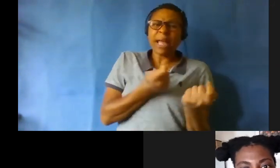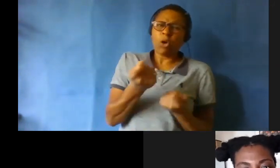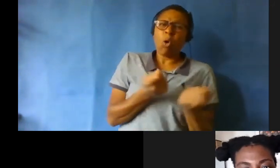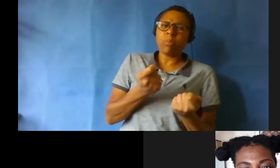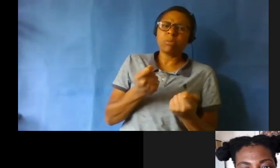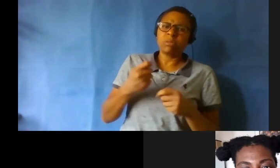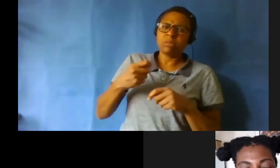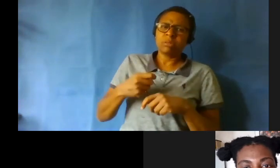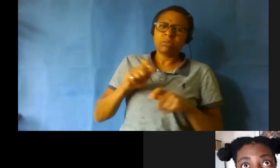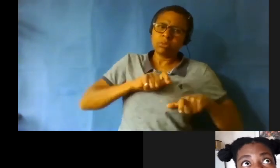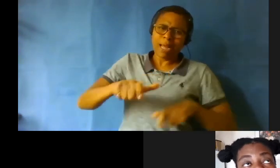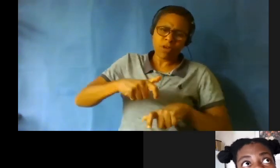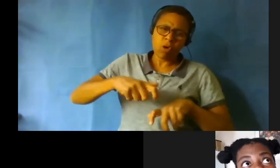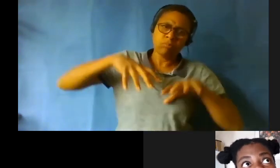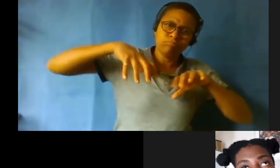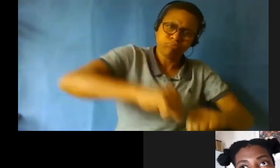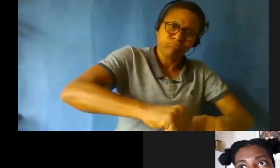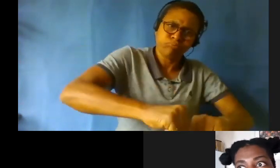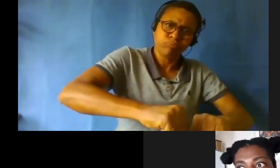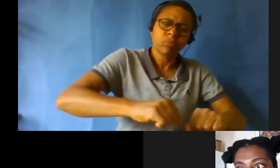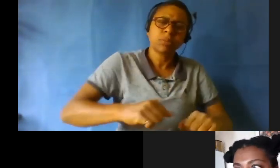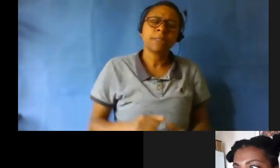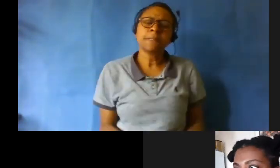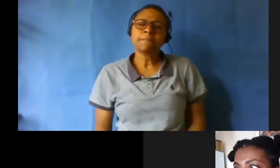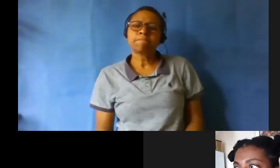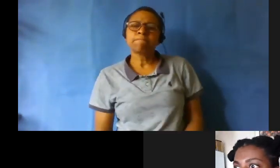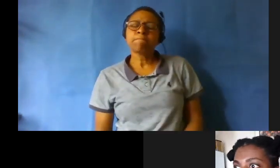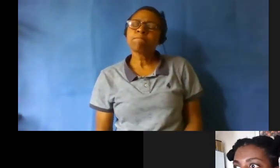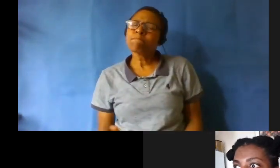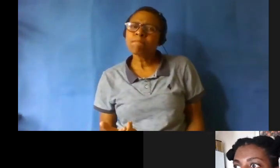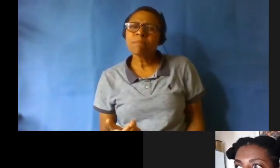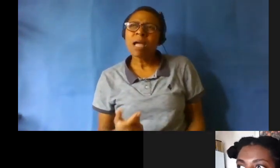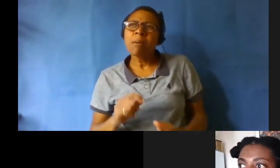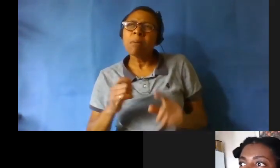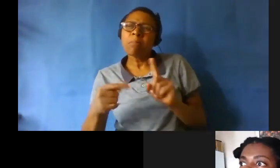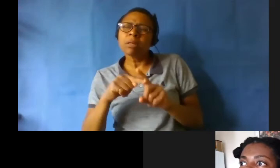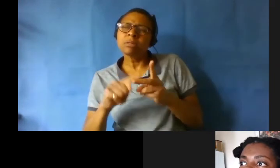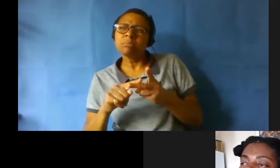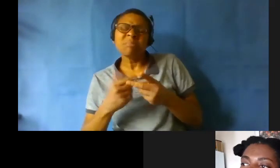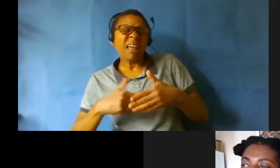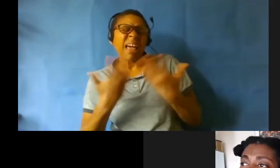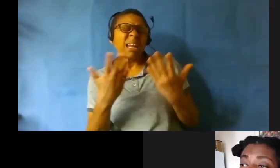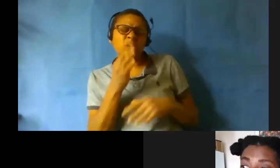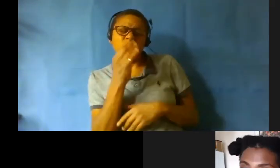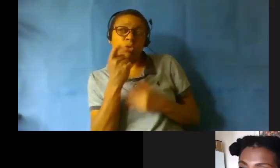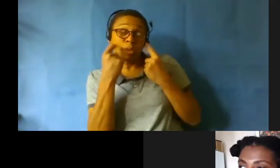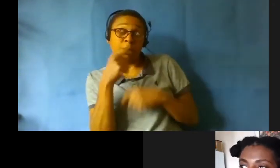happened to them you there are certain underlying biases and prejudices and